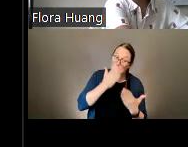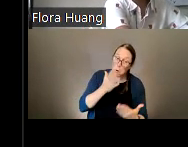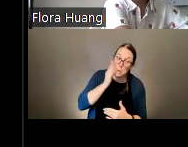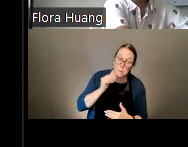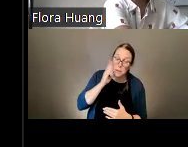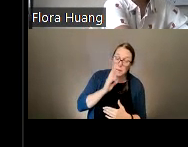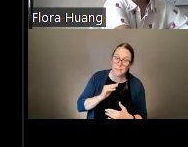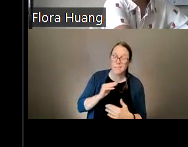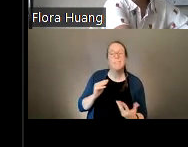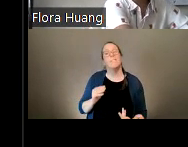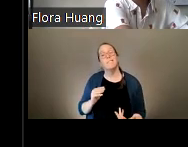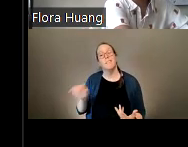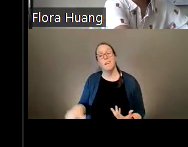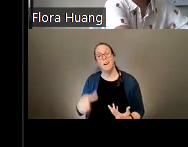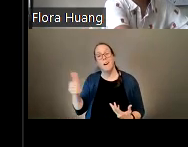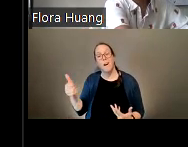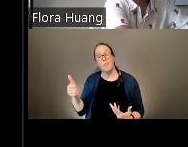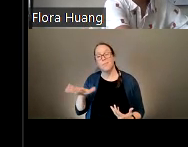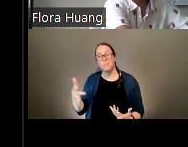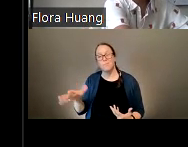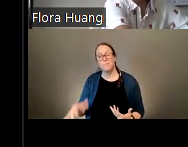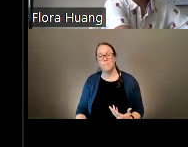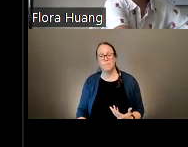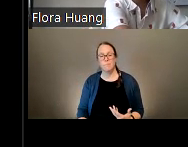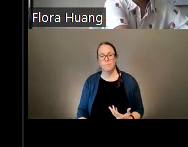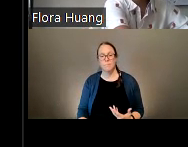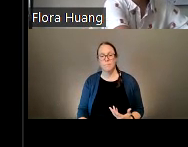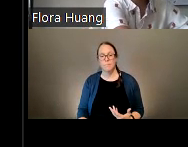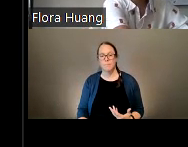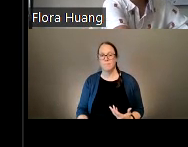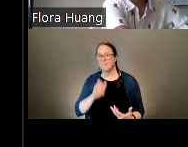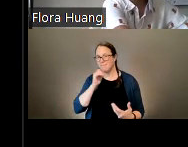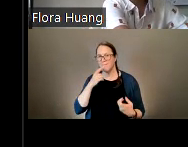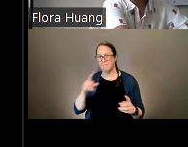but then I've had other documents that have not exported as well.